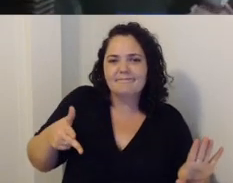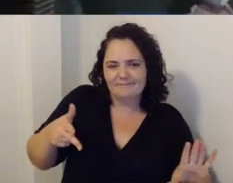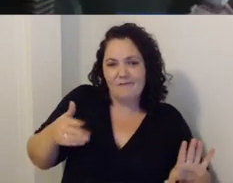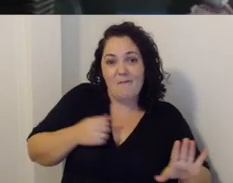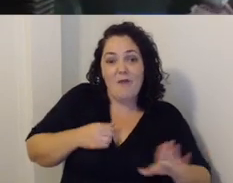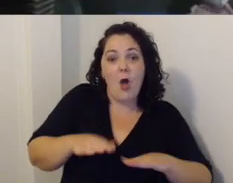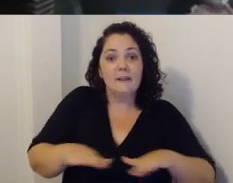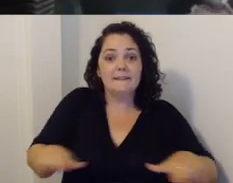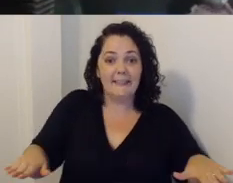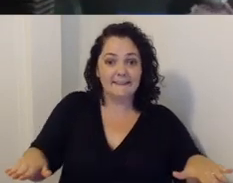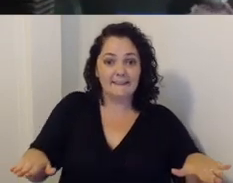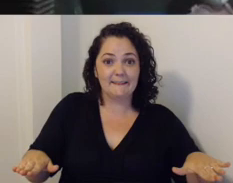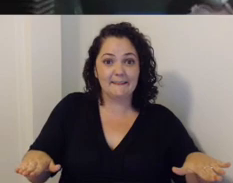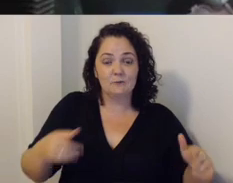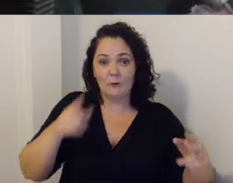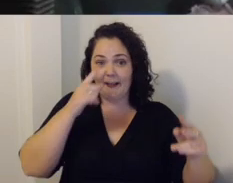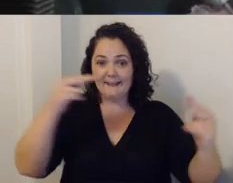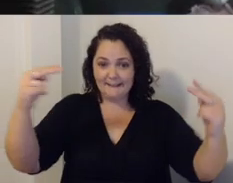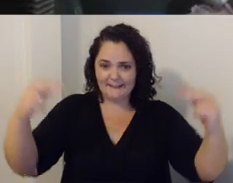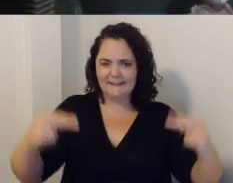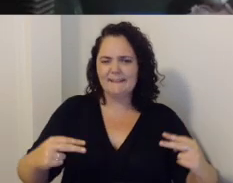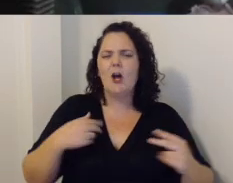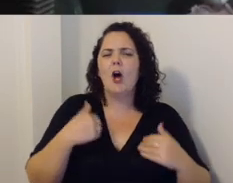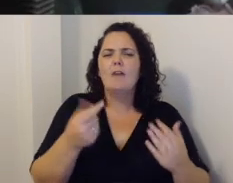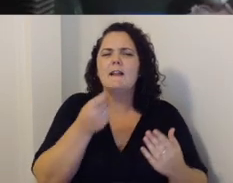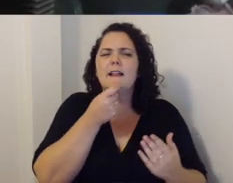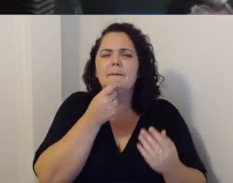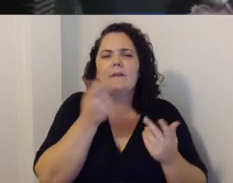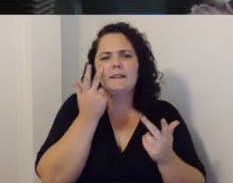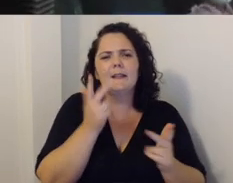that I have set up on my desktop so that I can do a little bit of demonstration for you so all